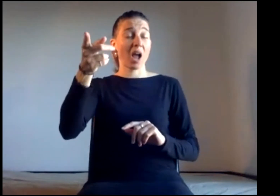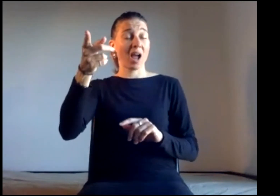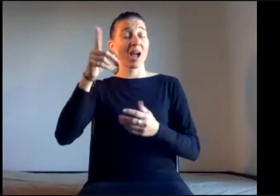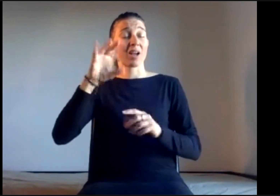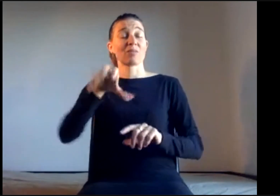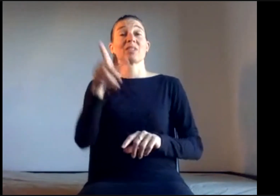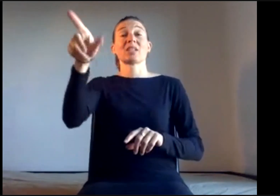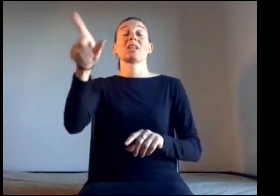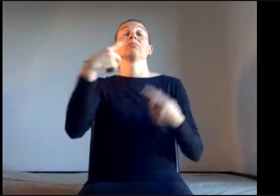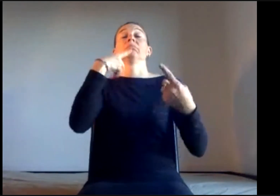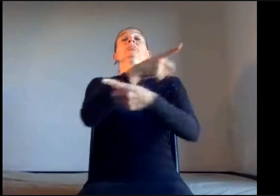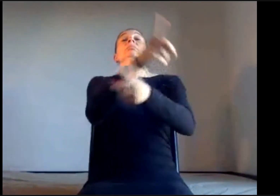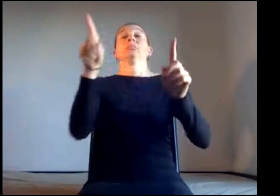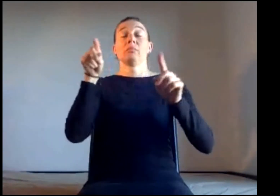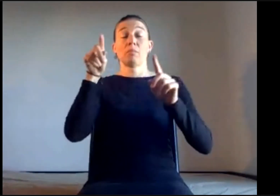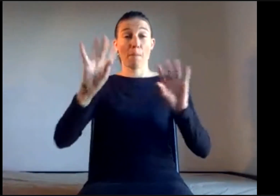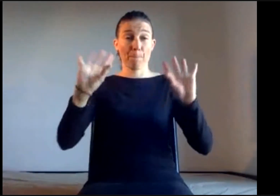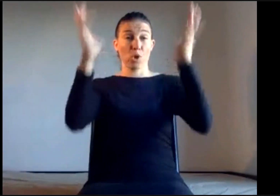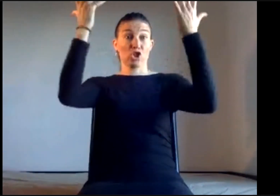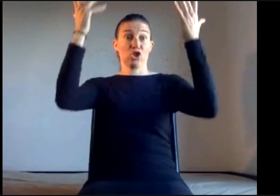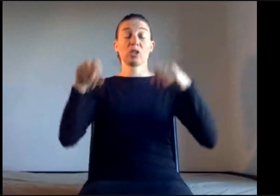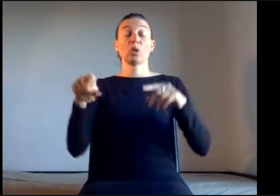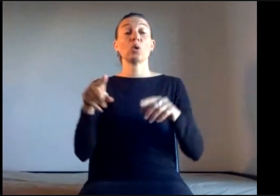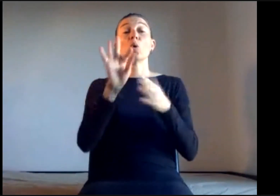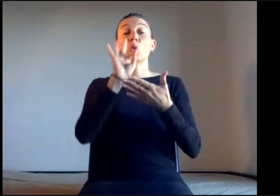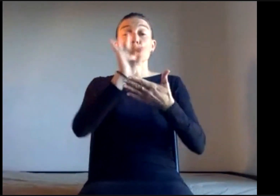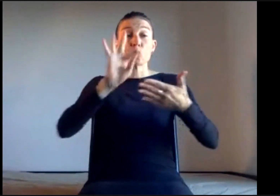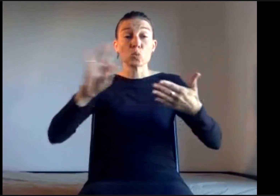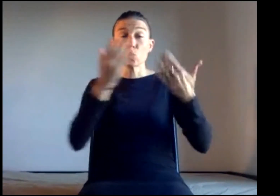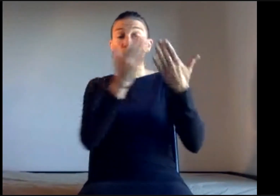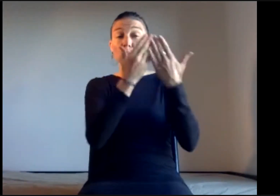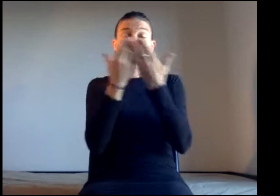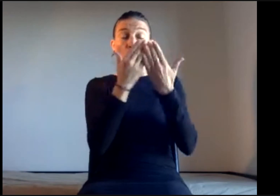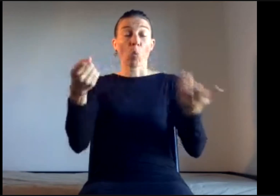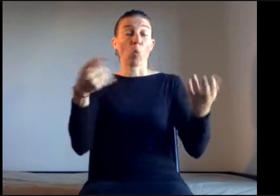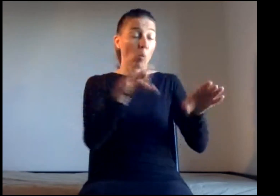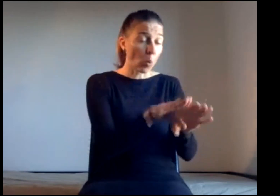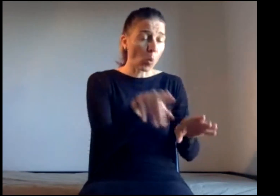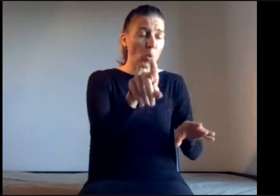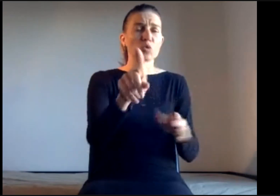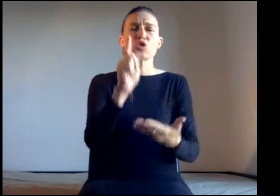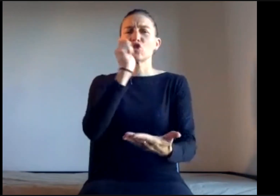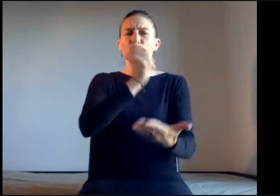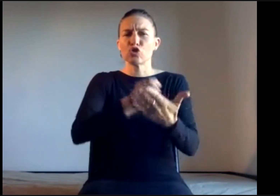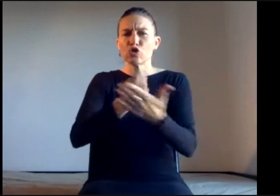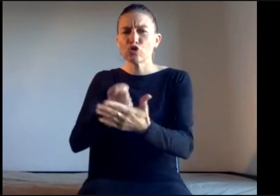Schools have been closed as well as all shops with the exception of groceries, pharmacies, drugstores